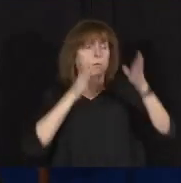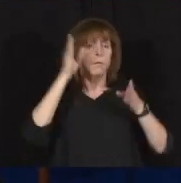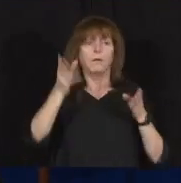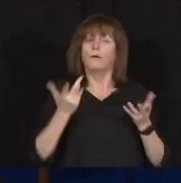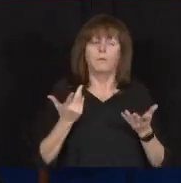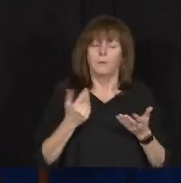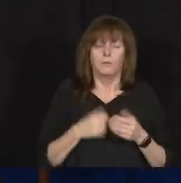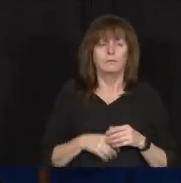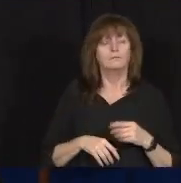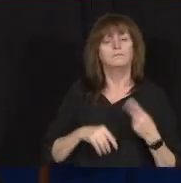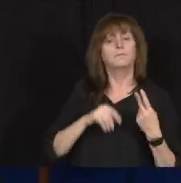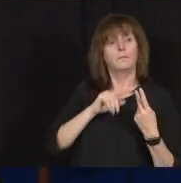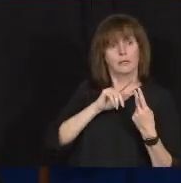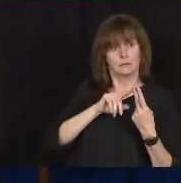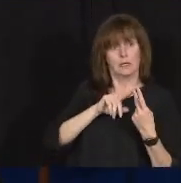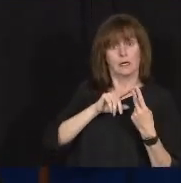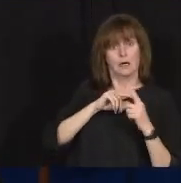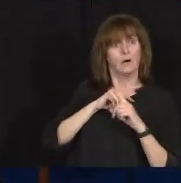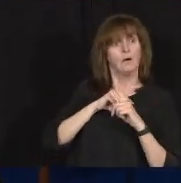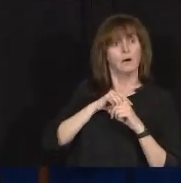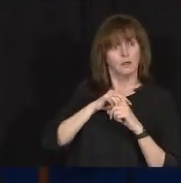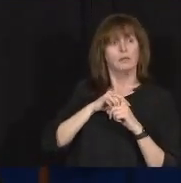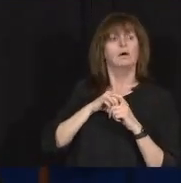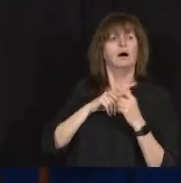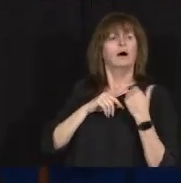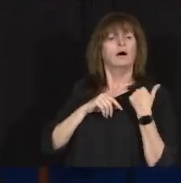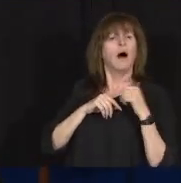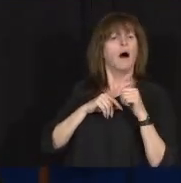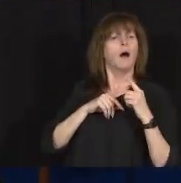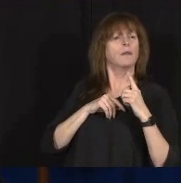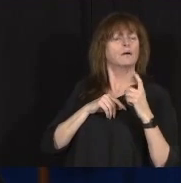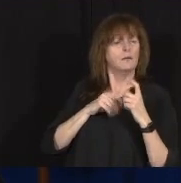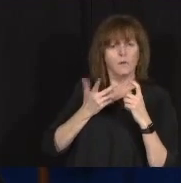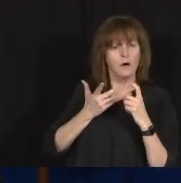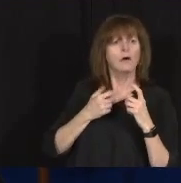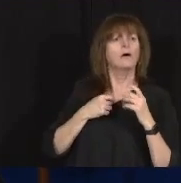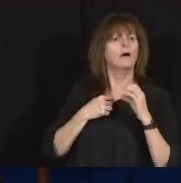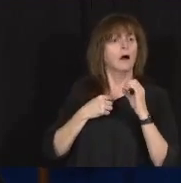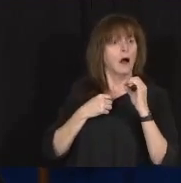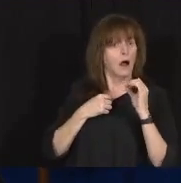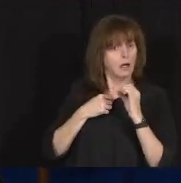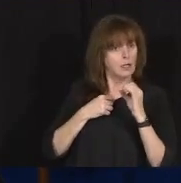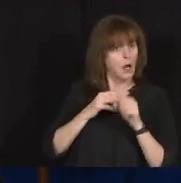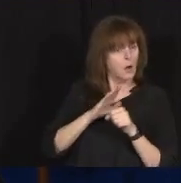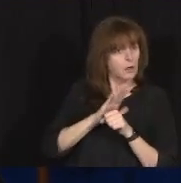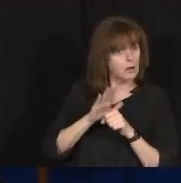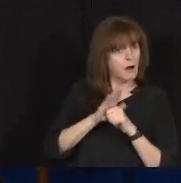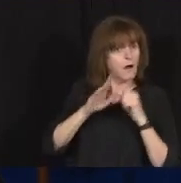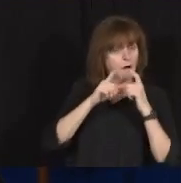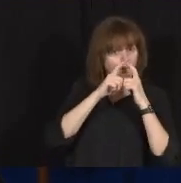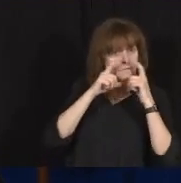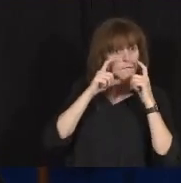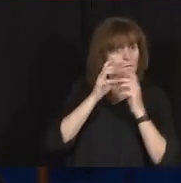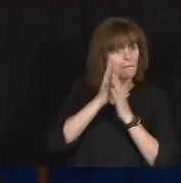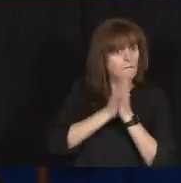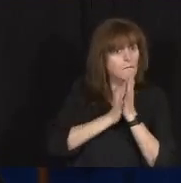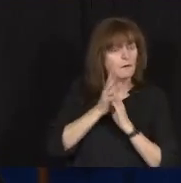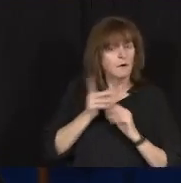's question on the s upplies, yesterday you said that we had a week worth left of P PE. I